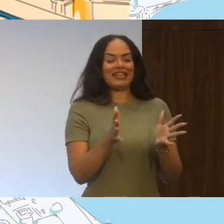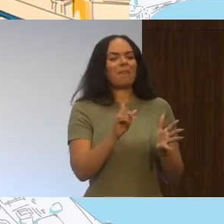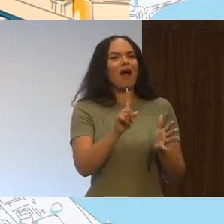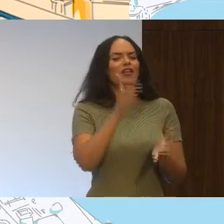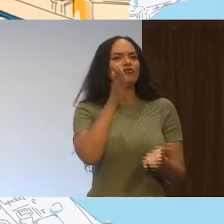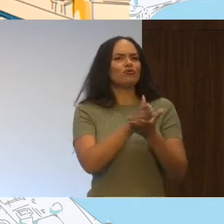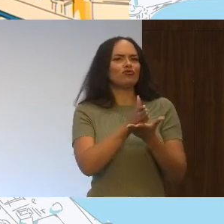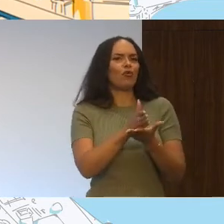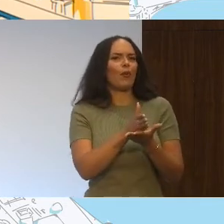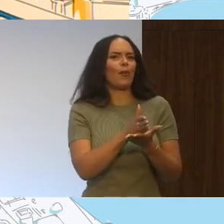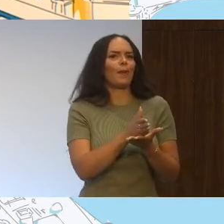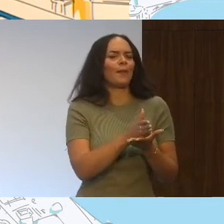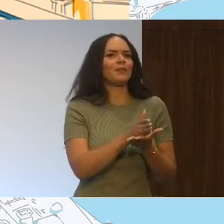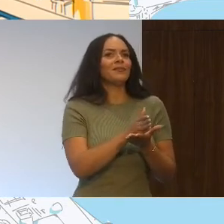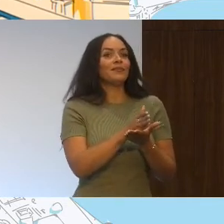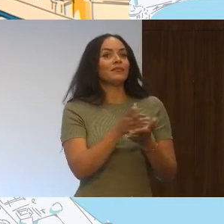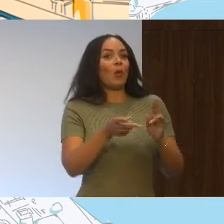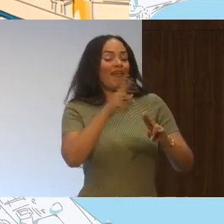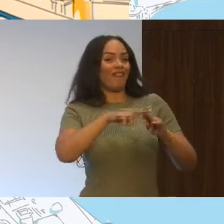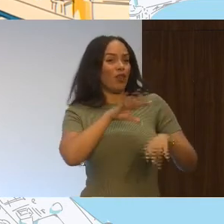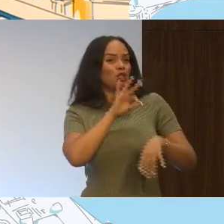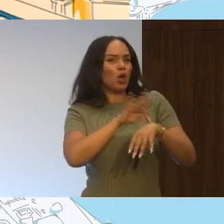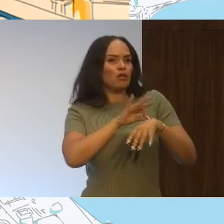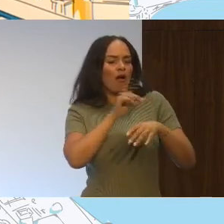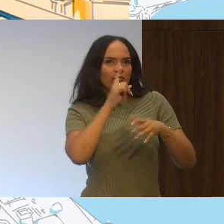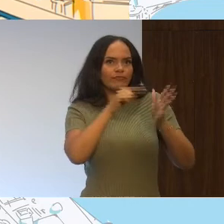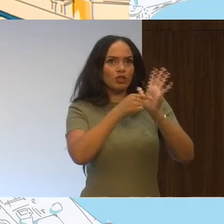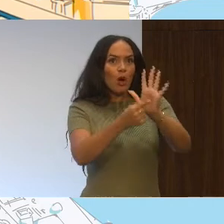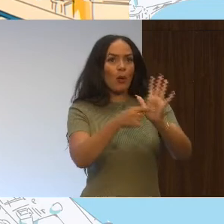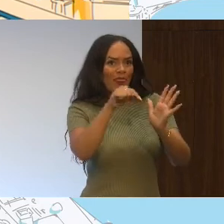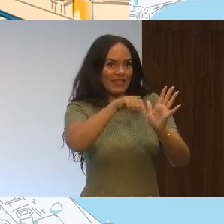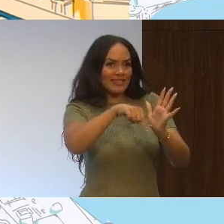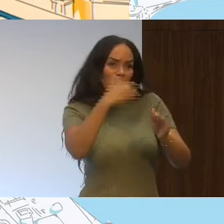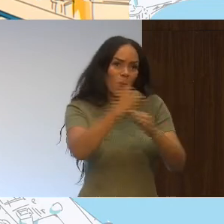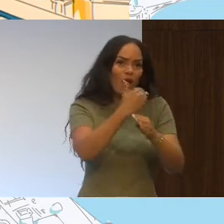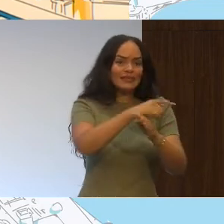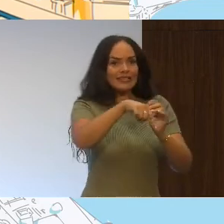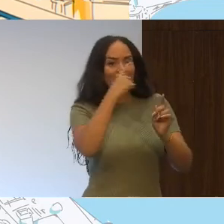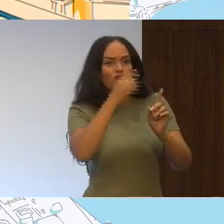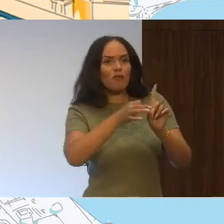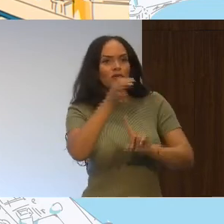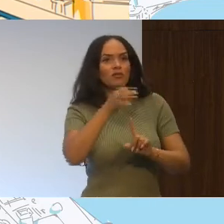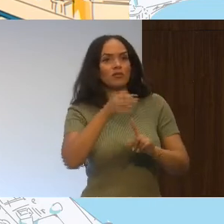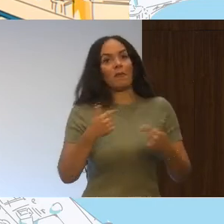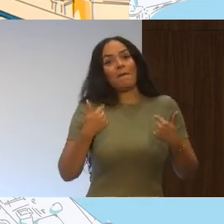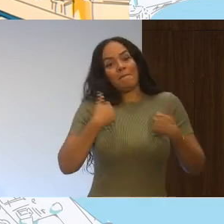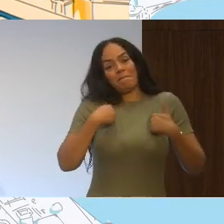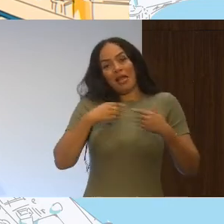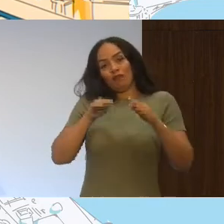So if you show them that they can do something good, they usually sucked into it. Certainly every person I've ever trained, I think it's without exception,